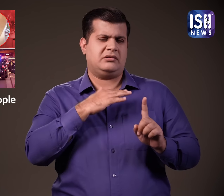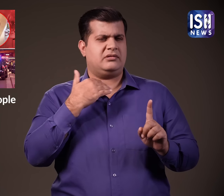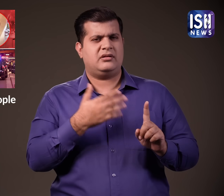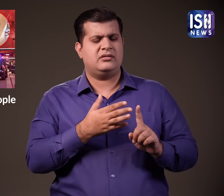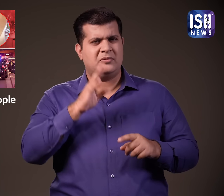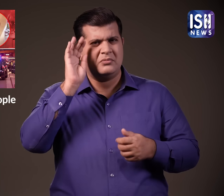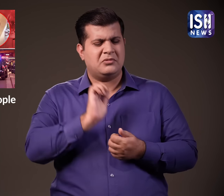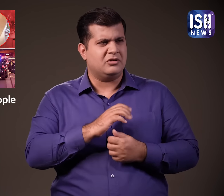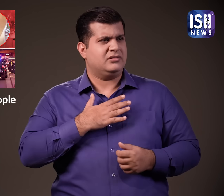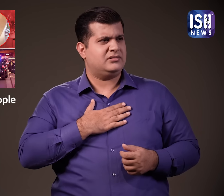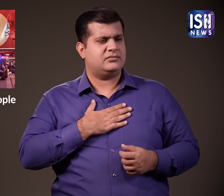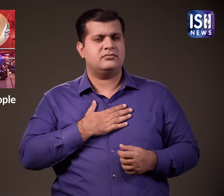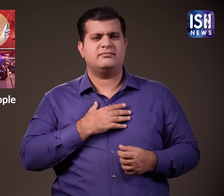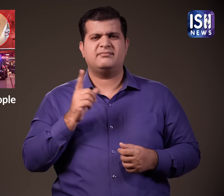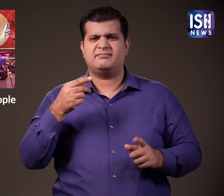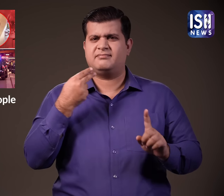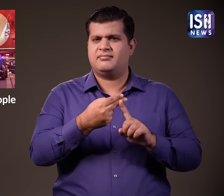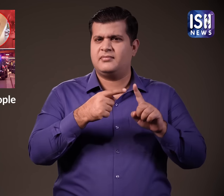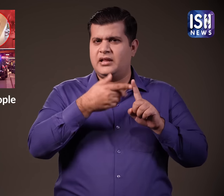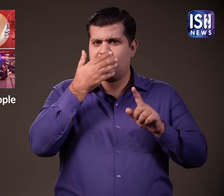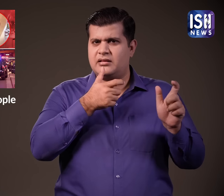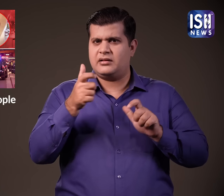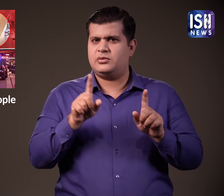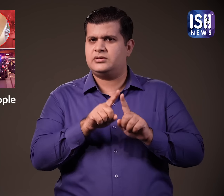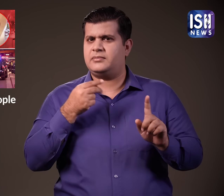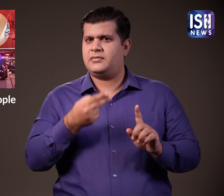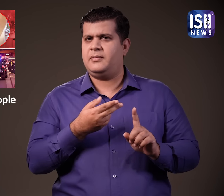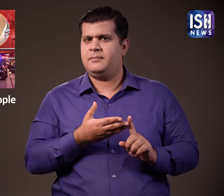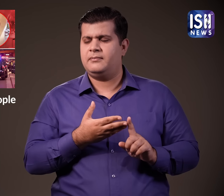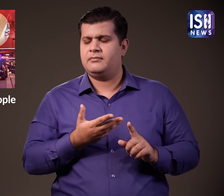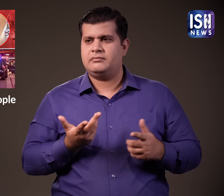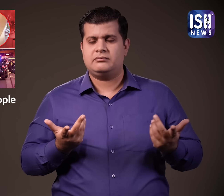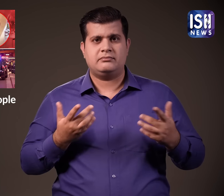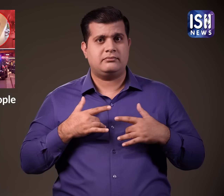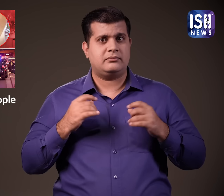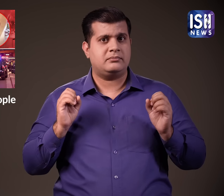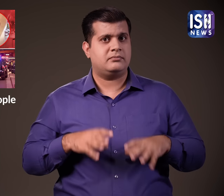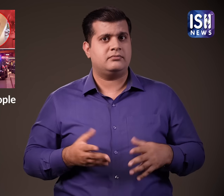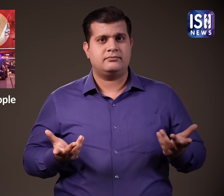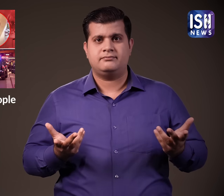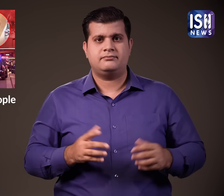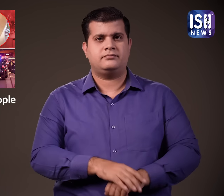The stabber is dead now. However, the police were shocked by the attack that was so brutal that it looked like a terror attack.